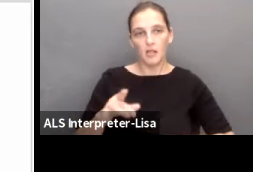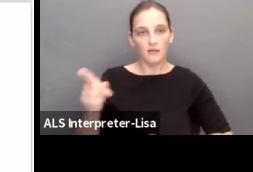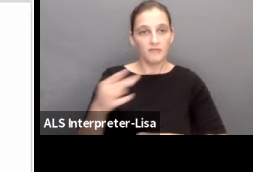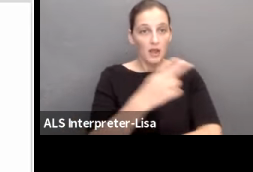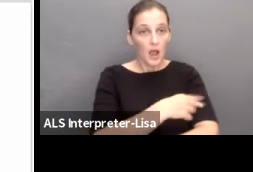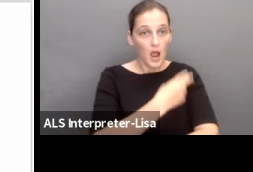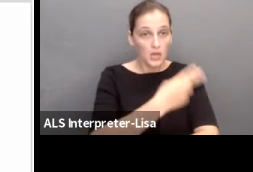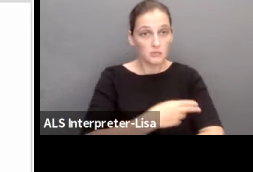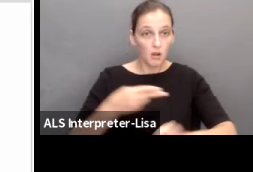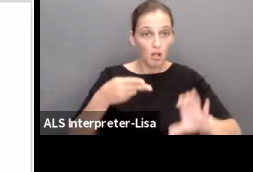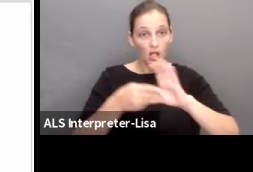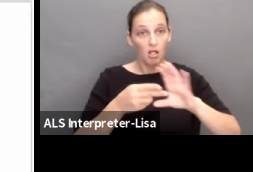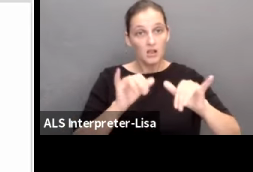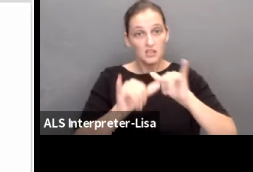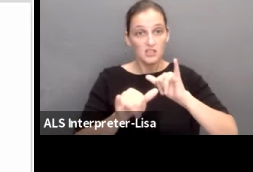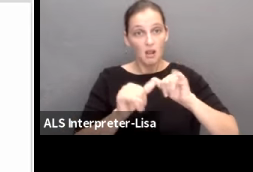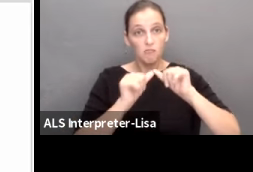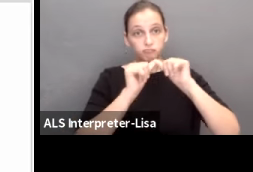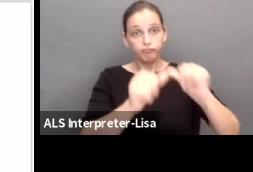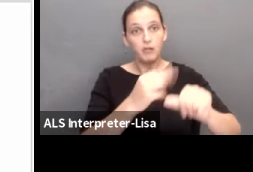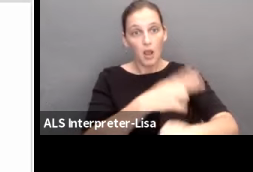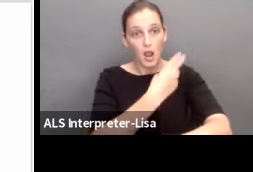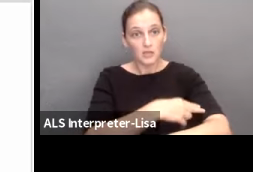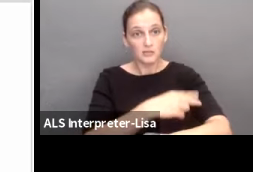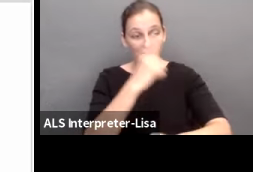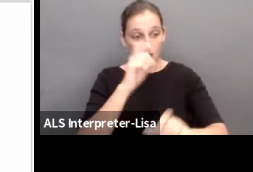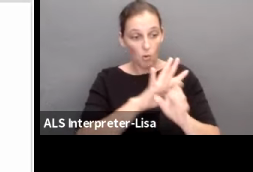down as well, typically we see our hospitalizations